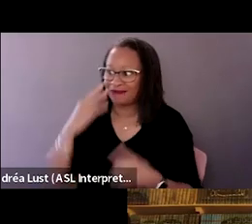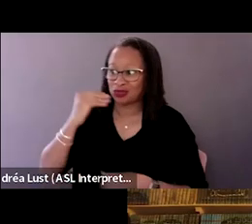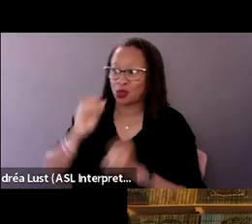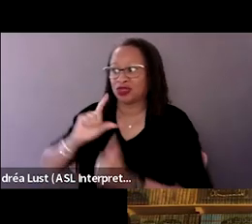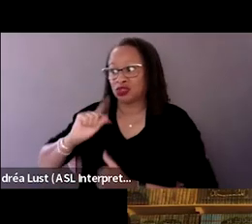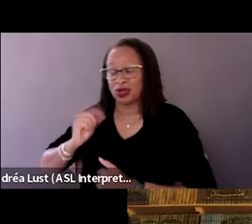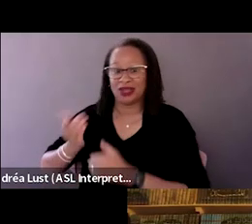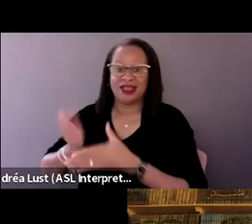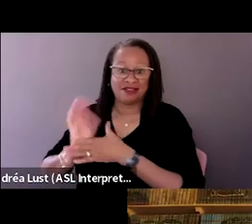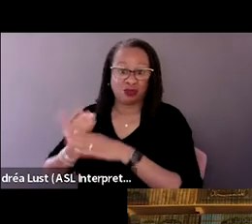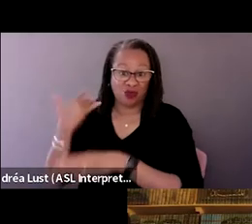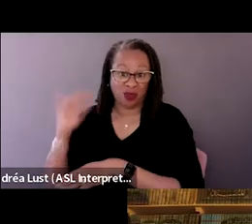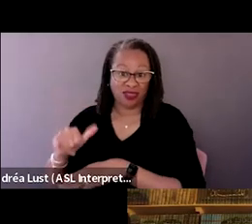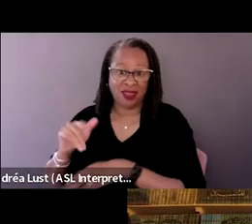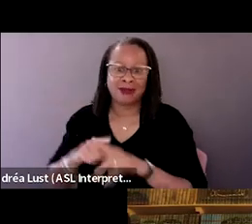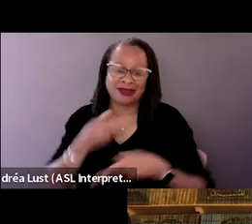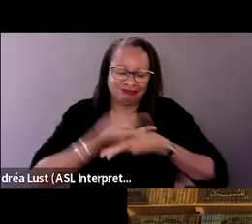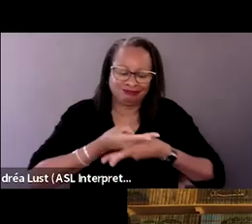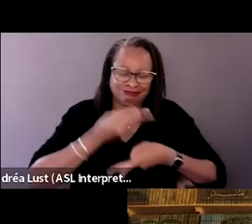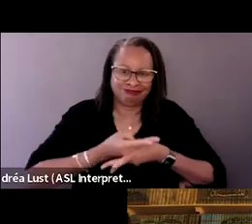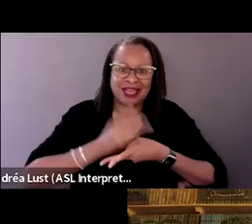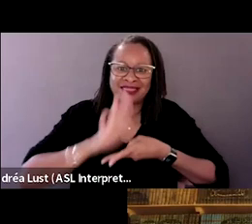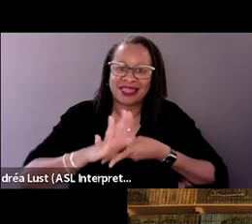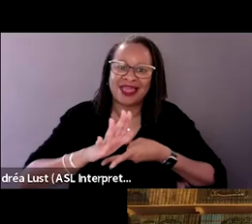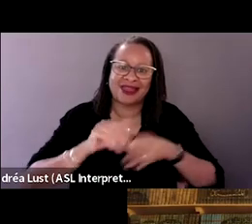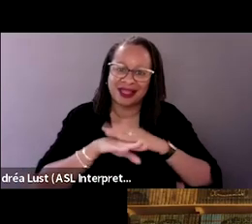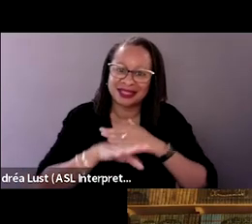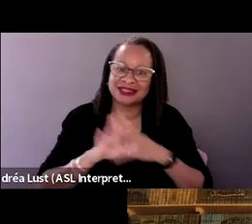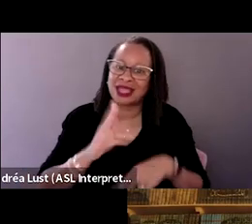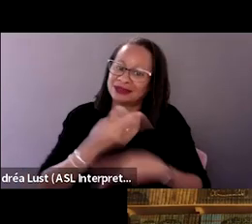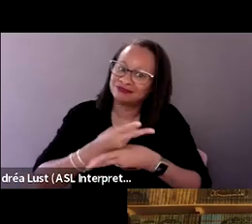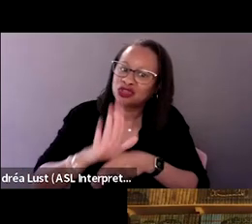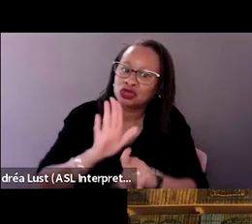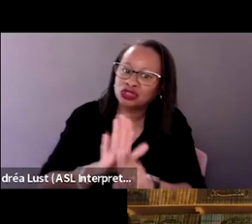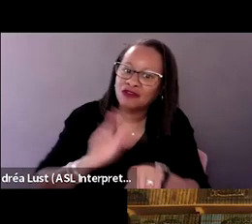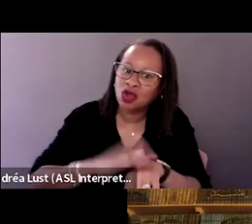So I think nurturing that access and nurturing yourself on that journey is also a very important thing